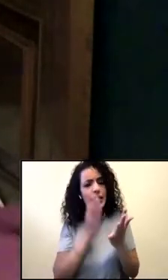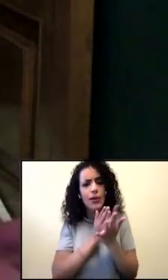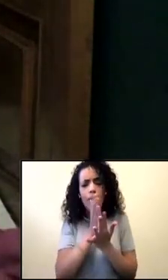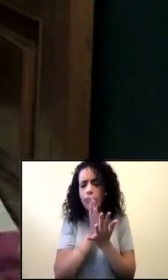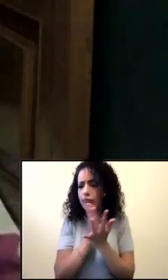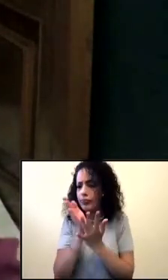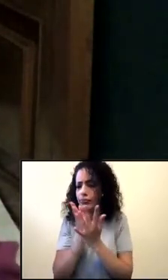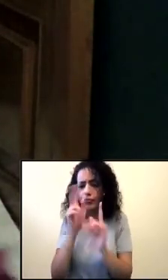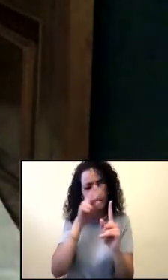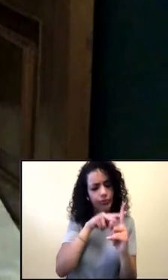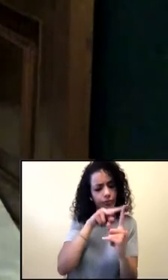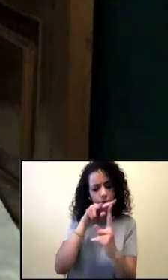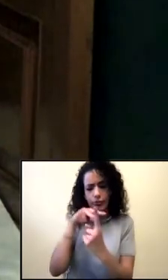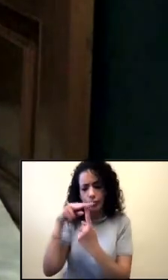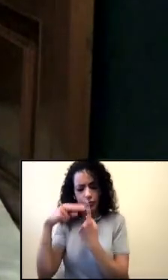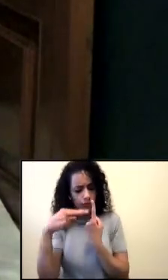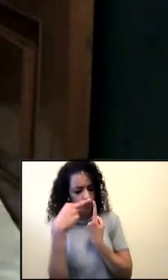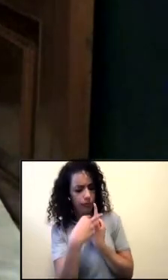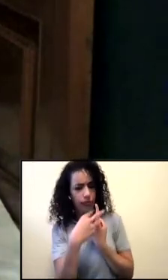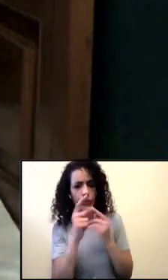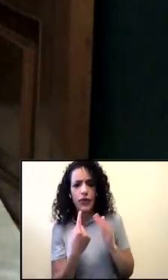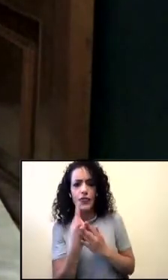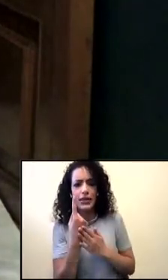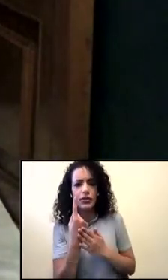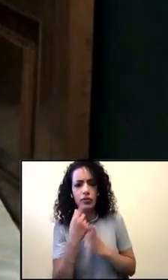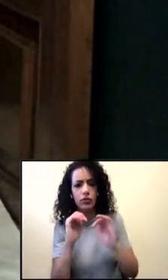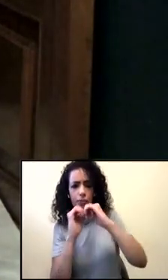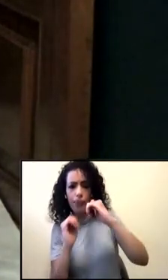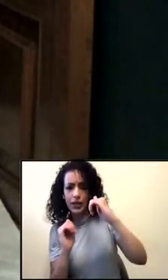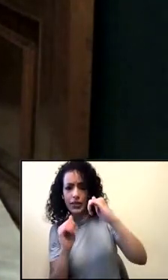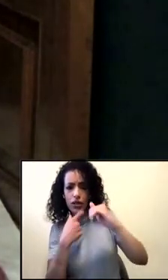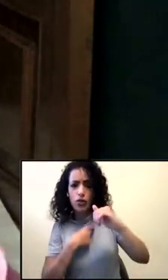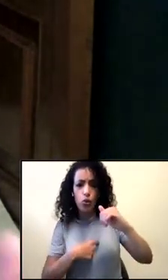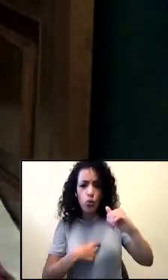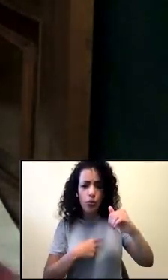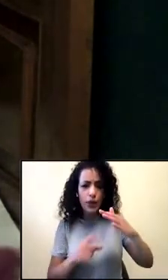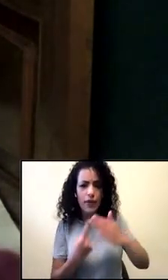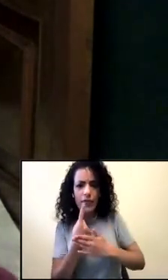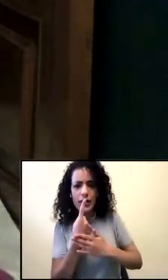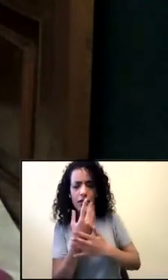human event. For me it is the partition, and the partition is a human event need of perspectives.